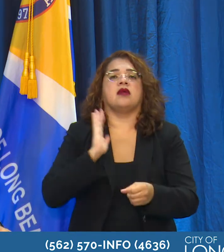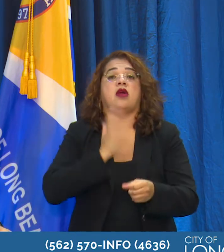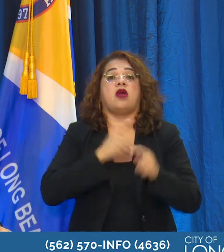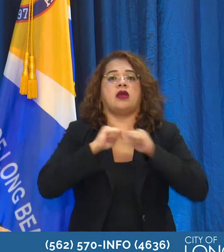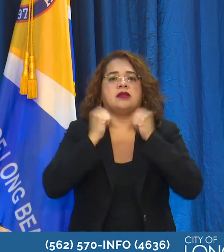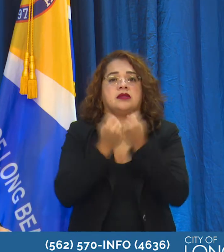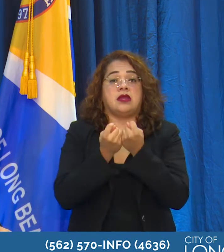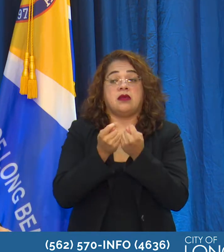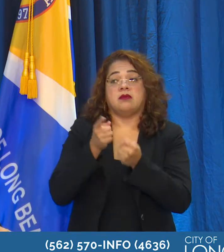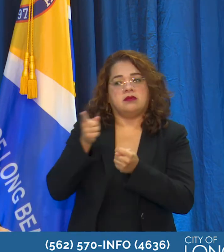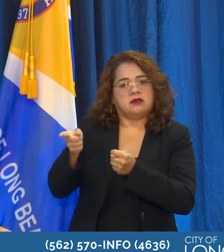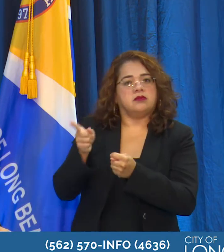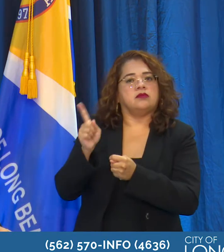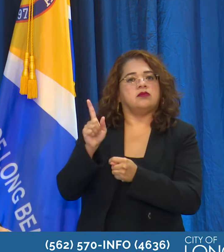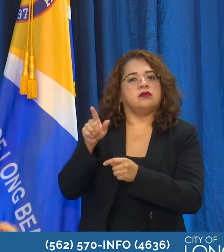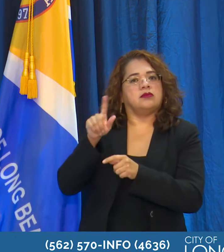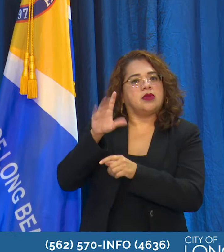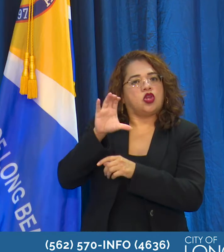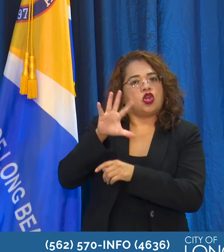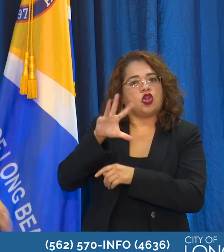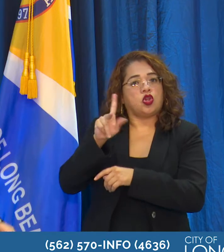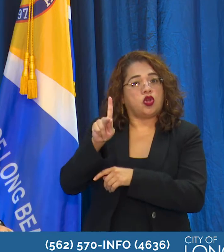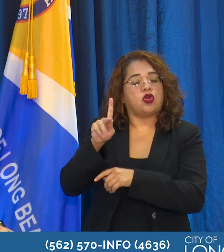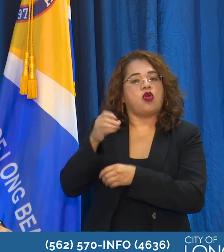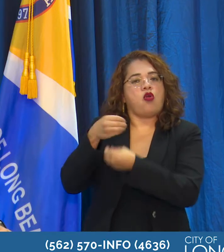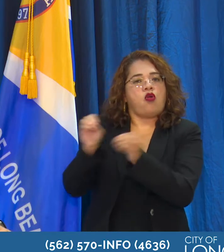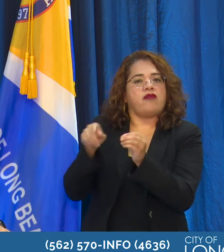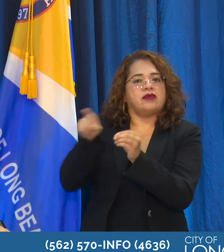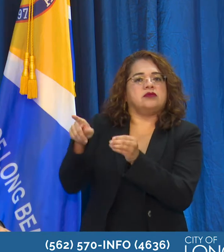course, works with them to plan it out.